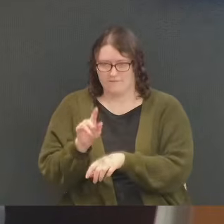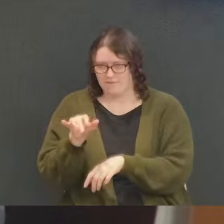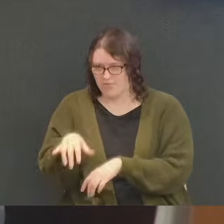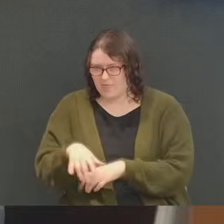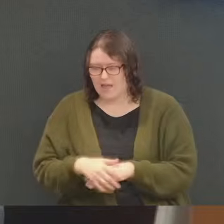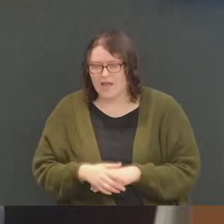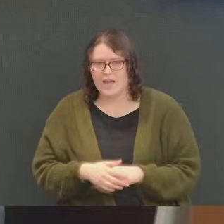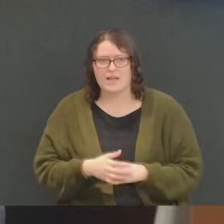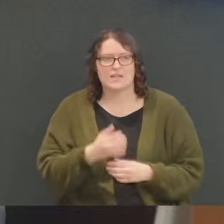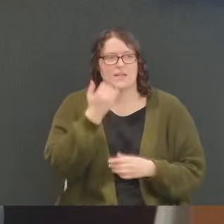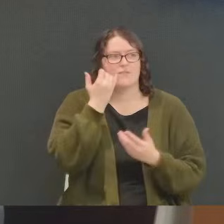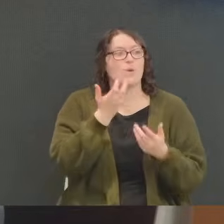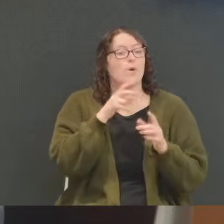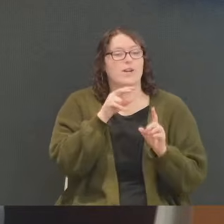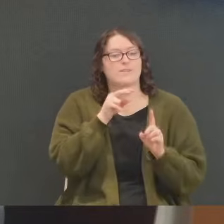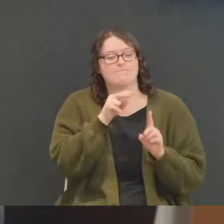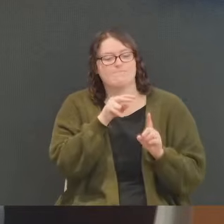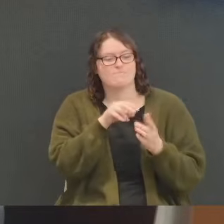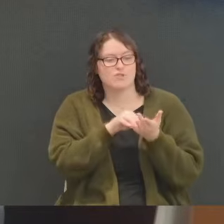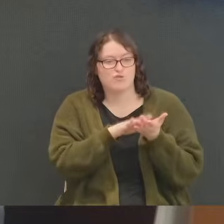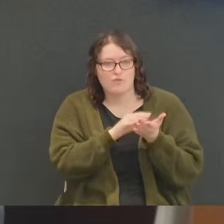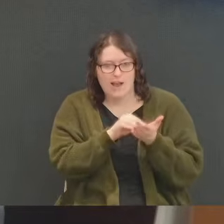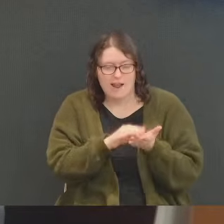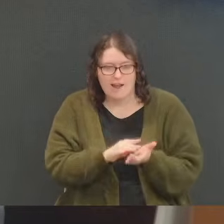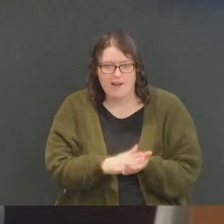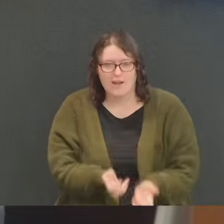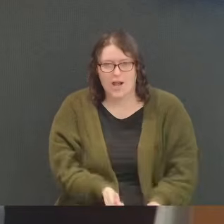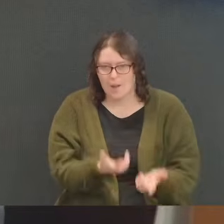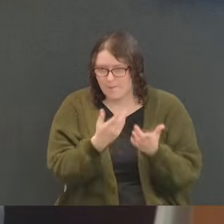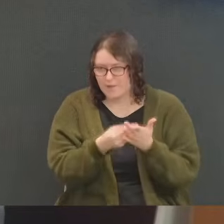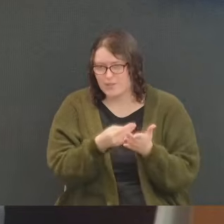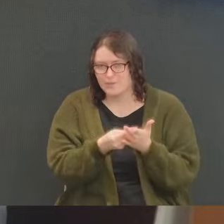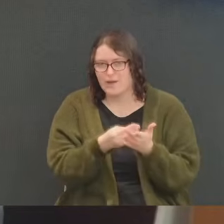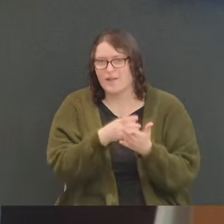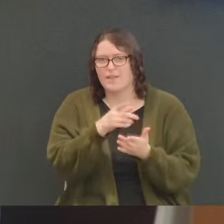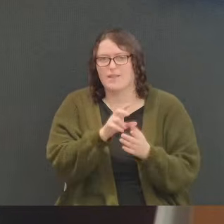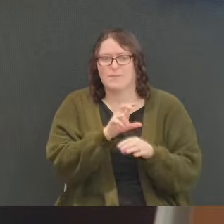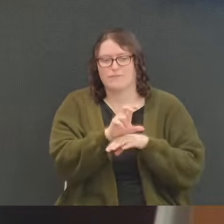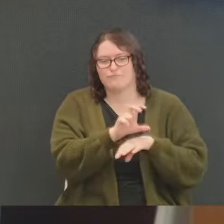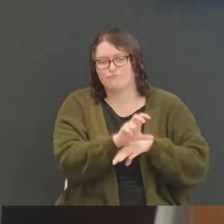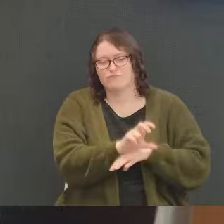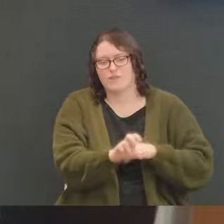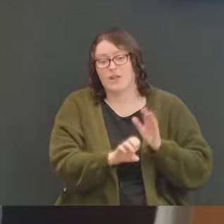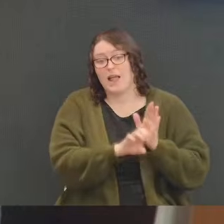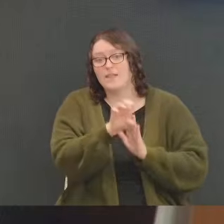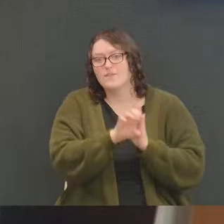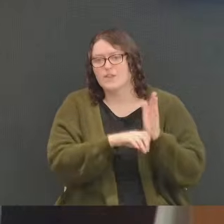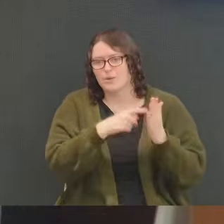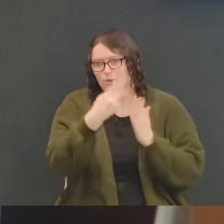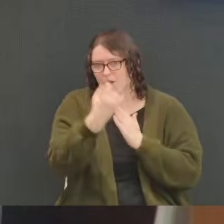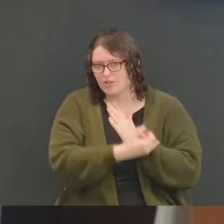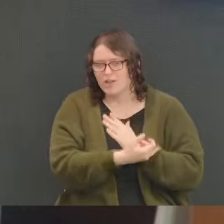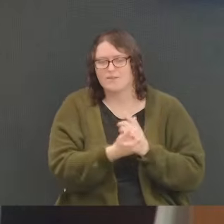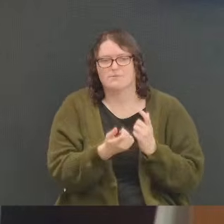to to track how much money they put into elevator projects, for example, they they have that. So,